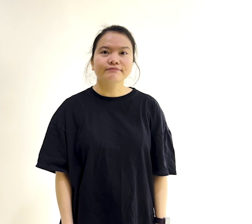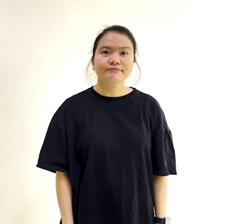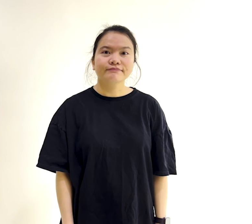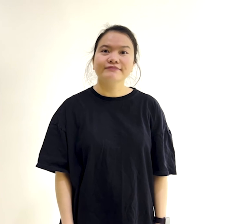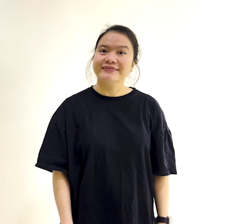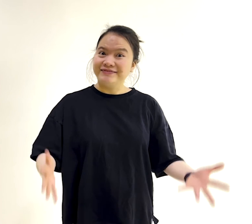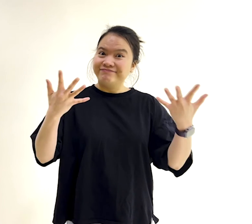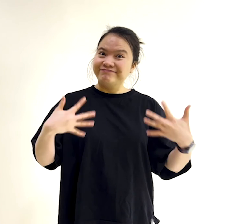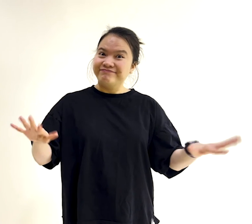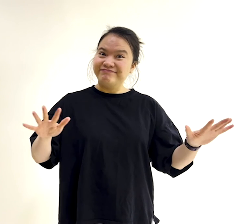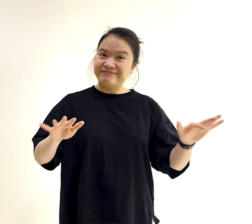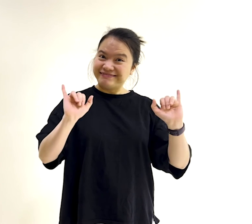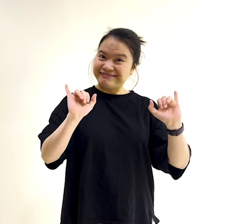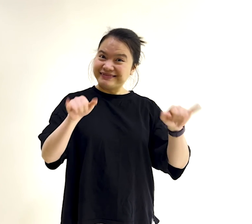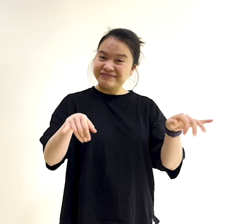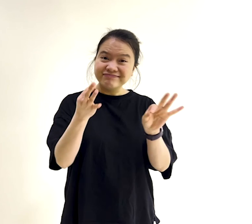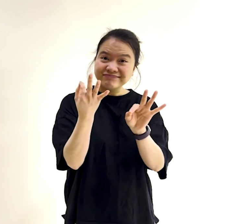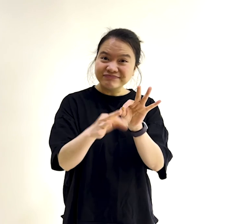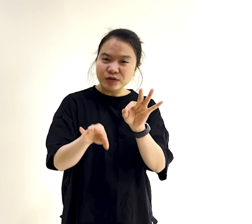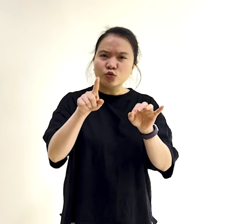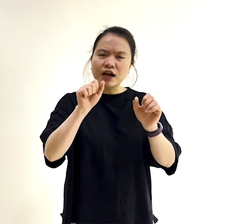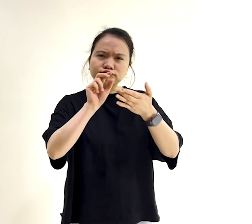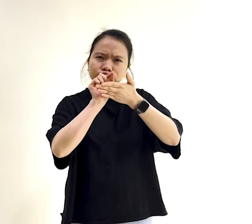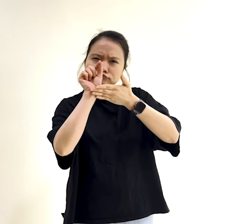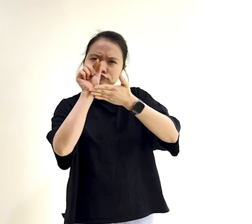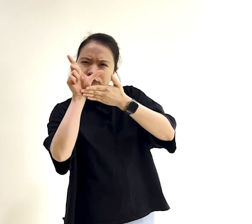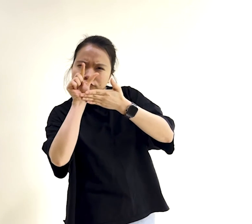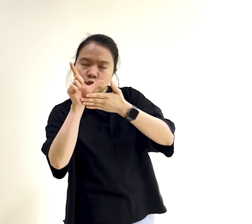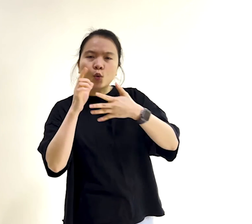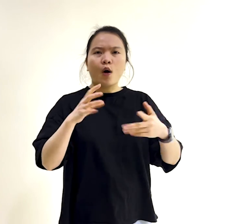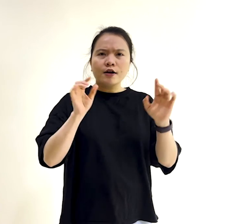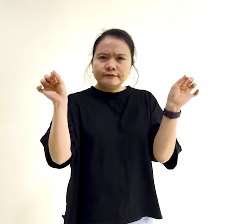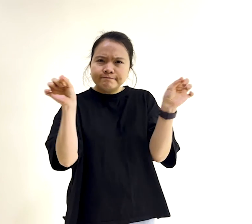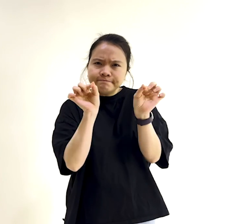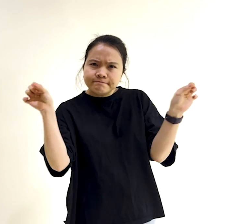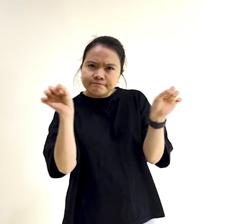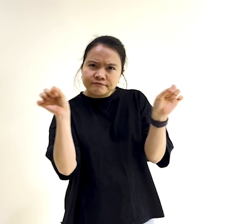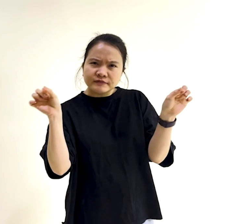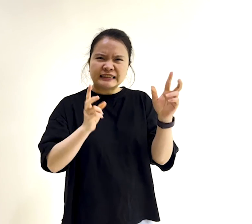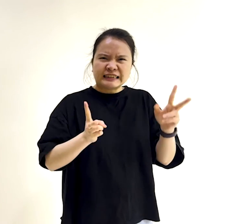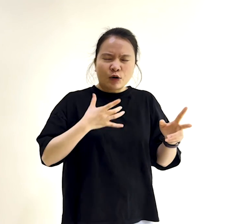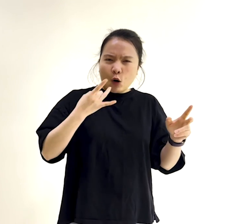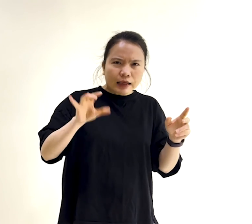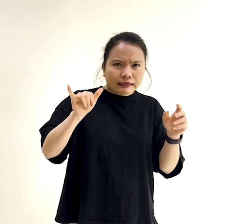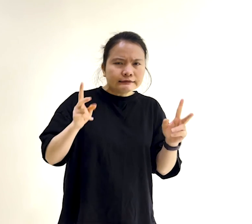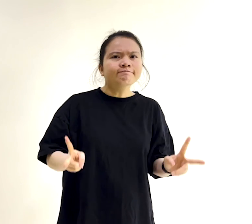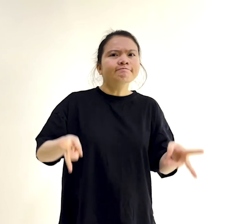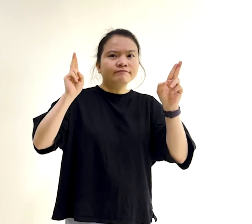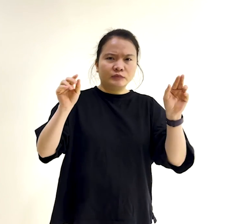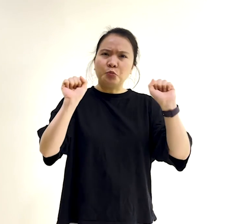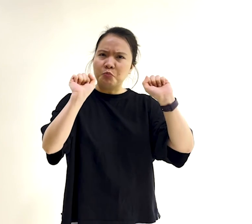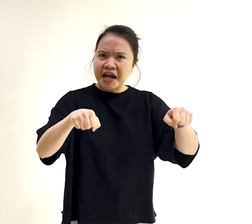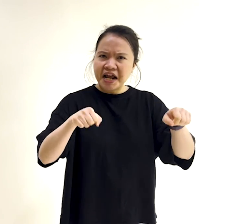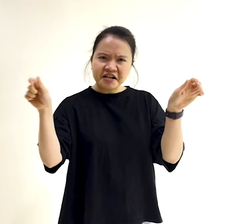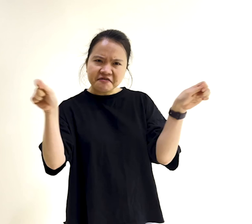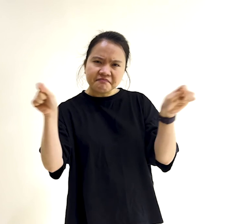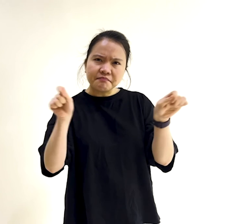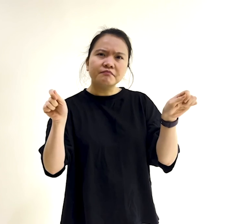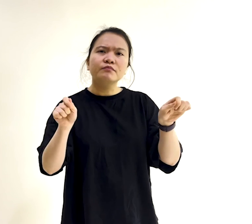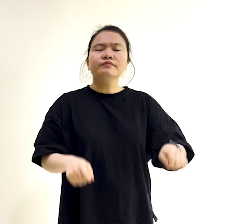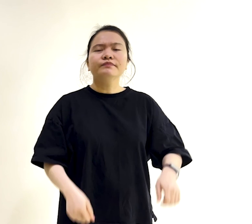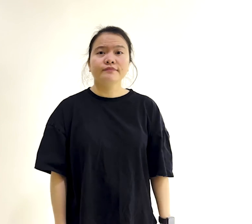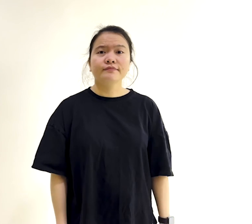This is really easy, right? You can also resize and modify the video and the picture, too.